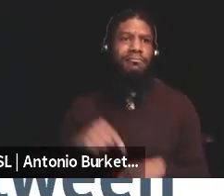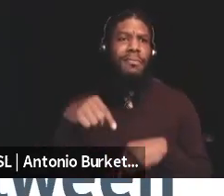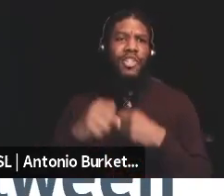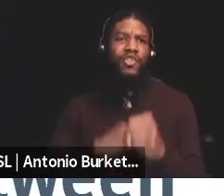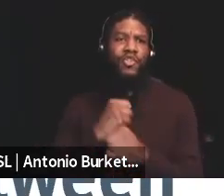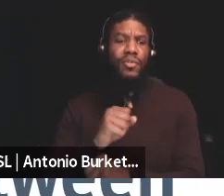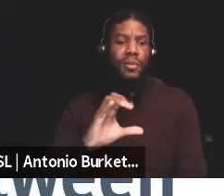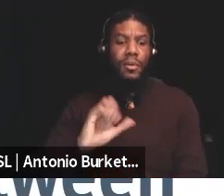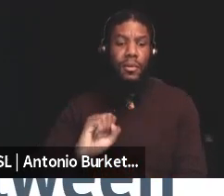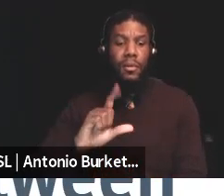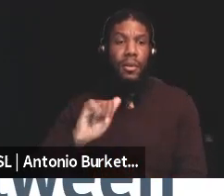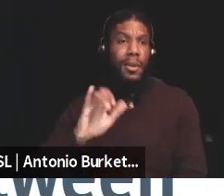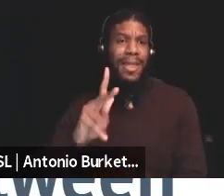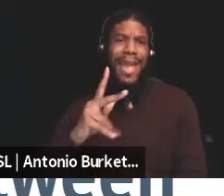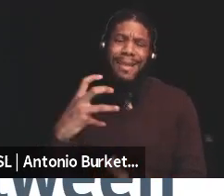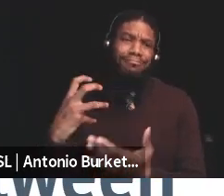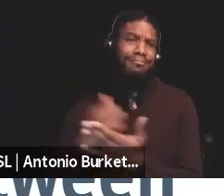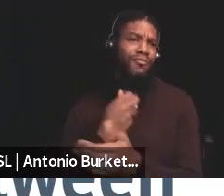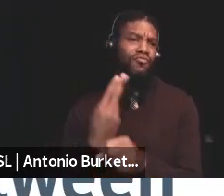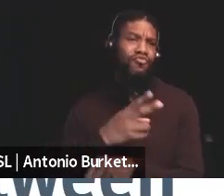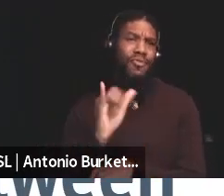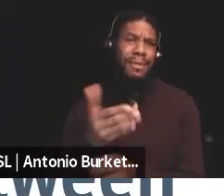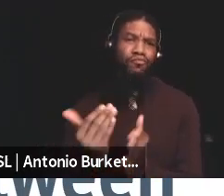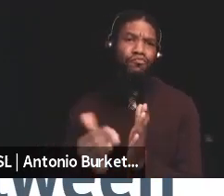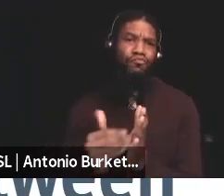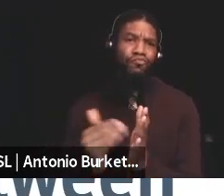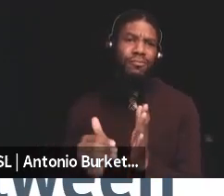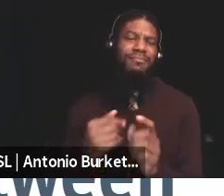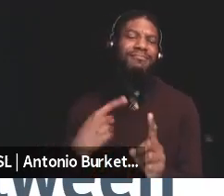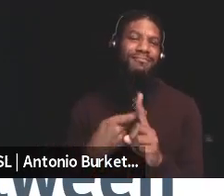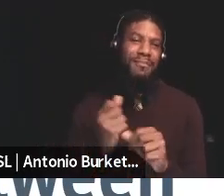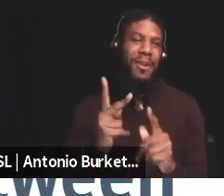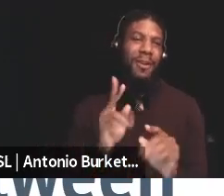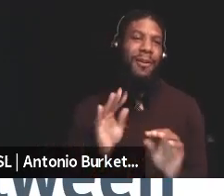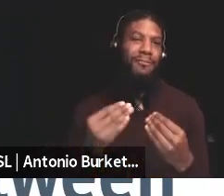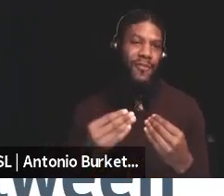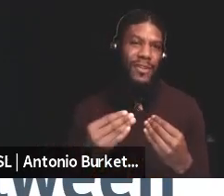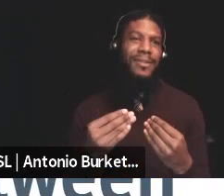and then again, this year I'm back in my office as a way to remind tutors that they can depend on me